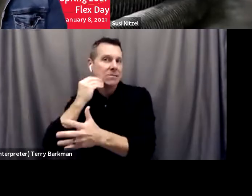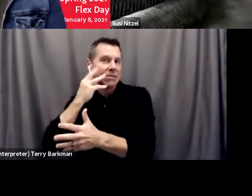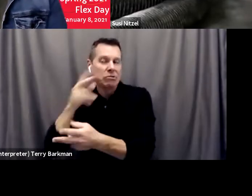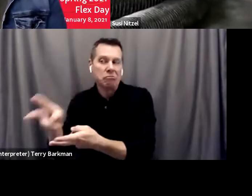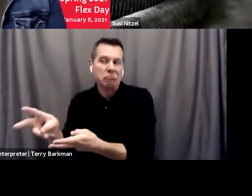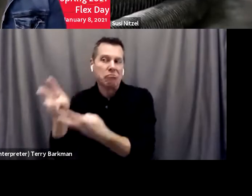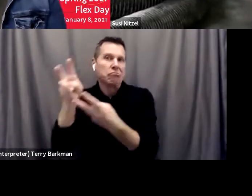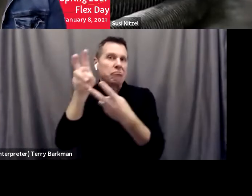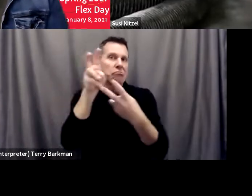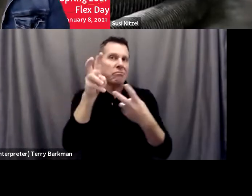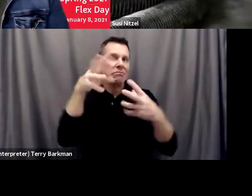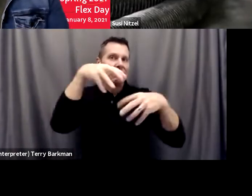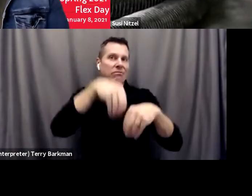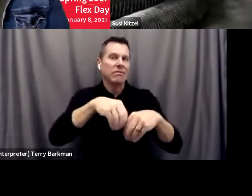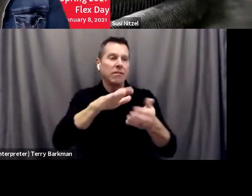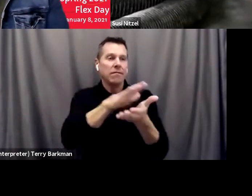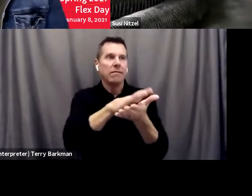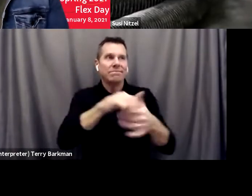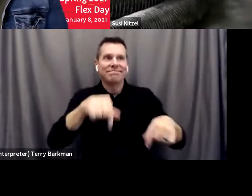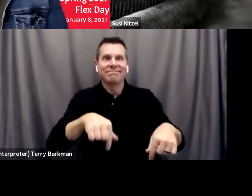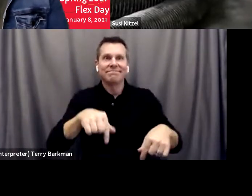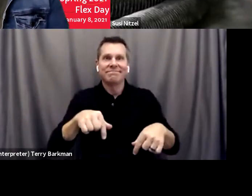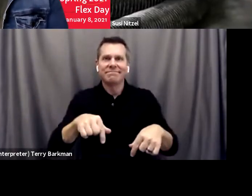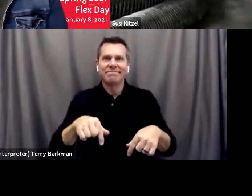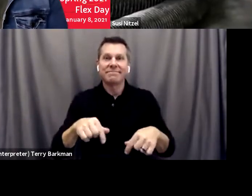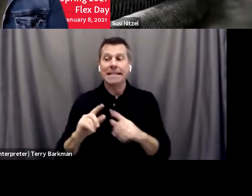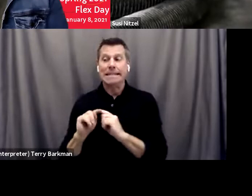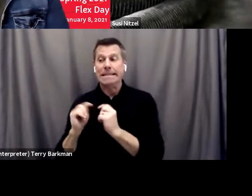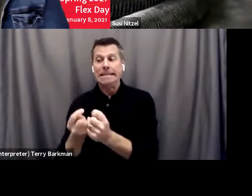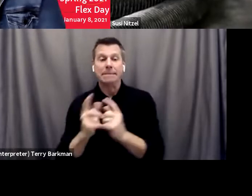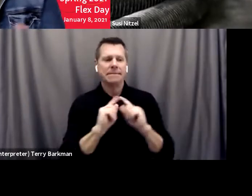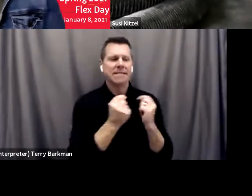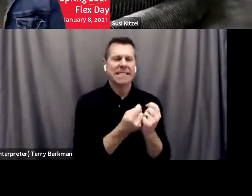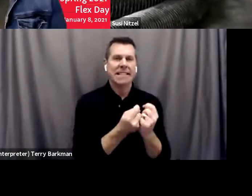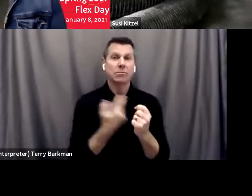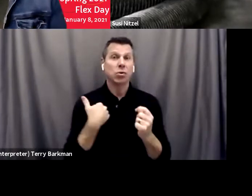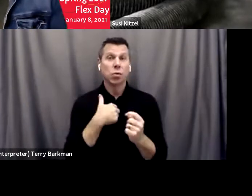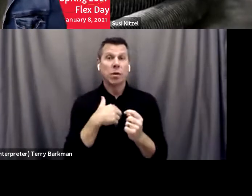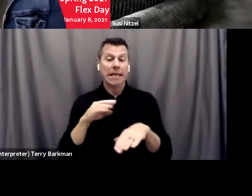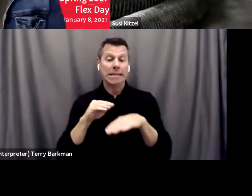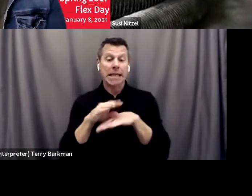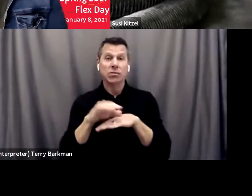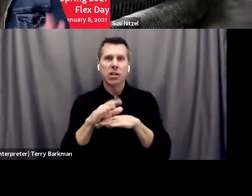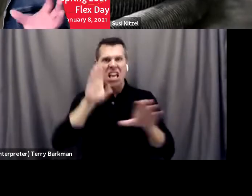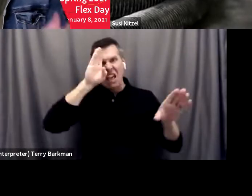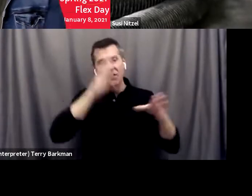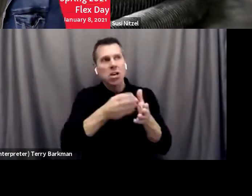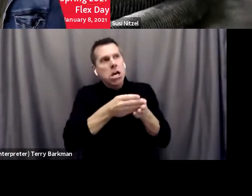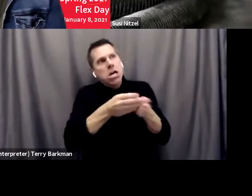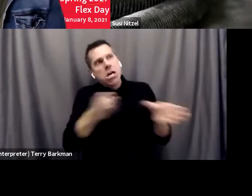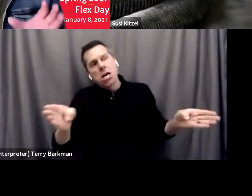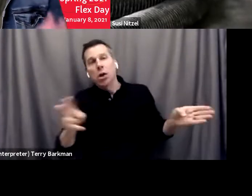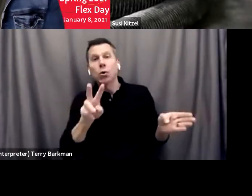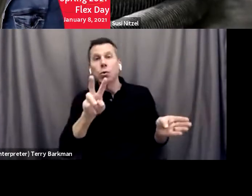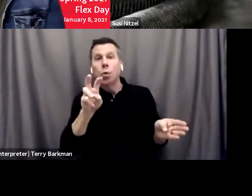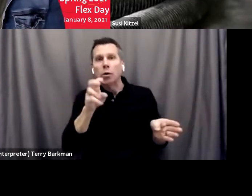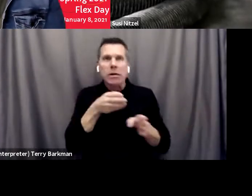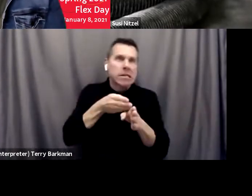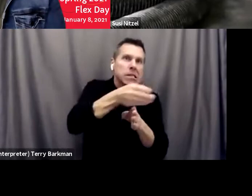creating these things. Where we as counselors aren't focusing on 200 different majors, but rather a smaller amount of majors so that we